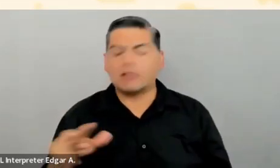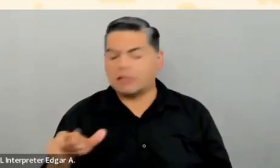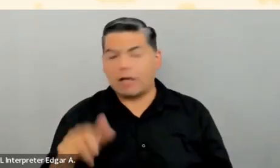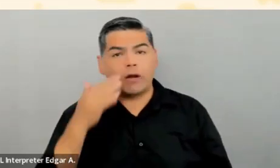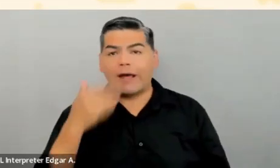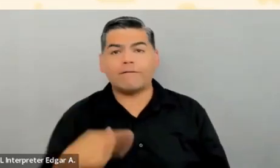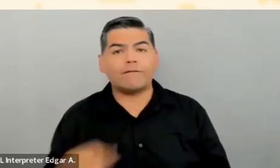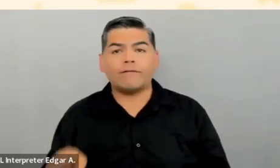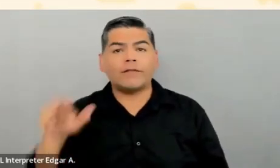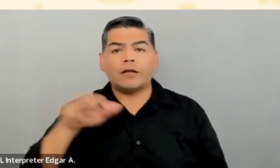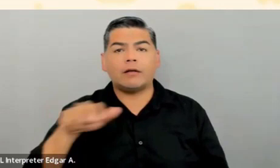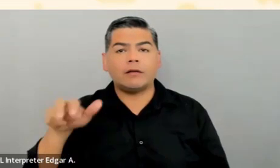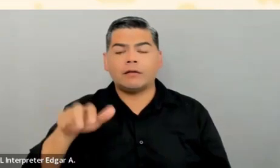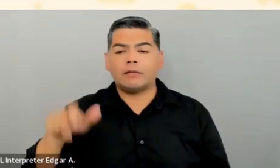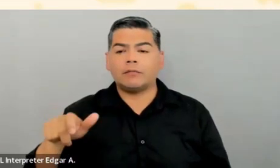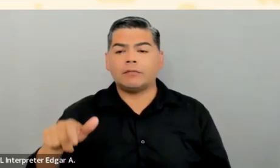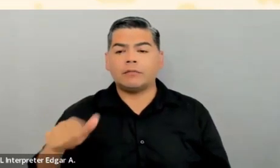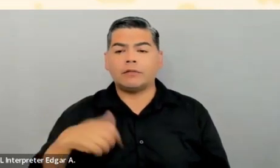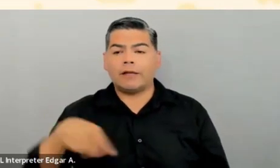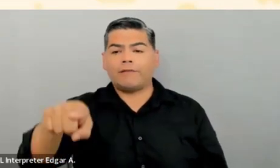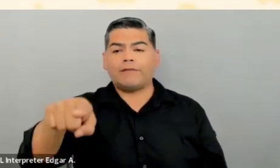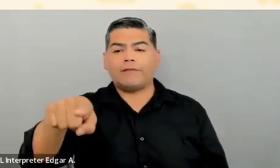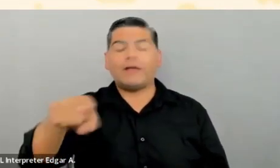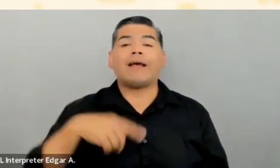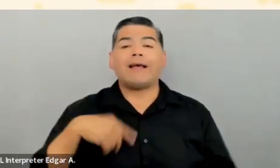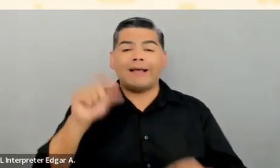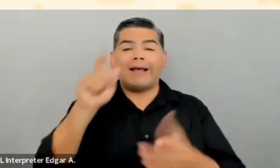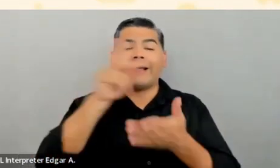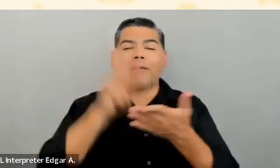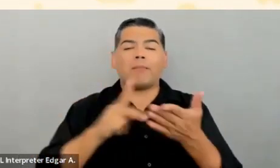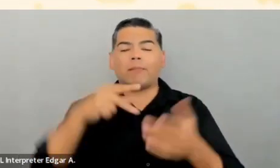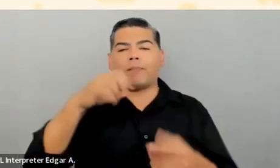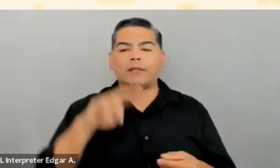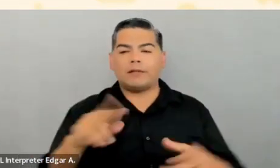So I actually sit here with this pen on a big wake-up tablet.